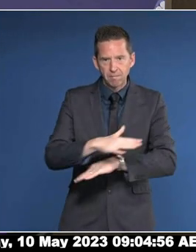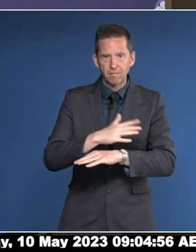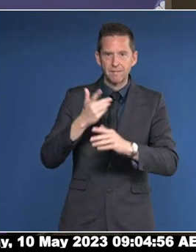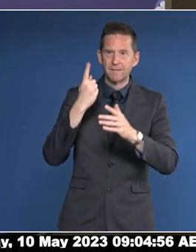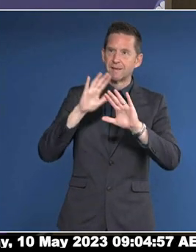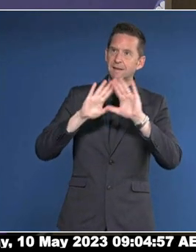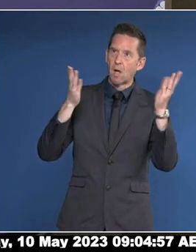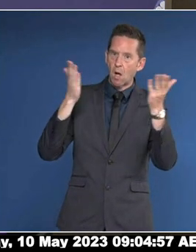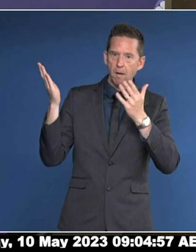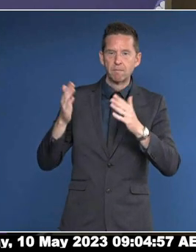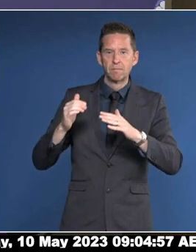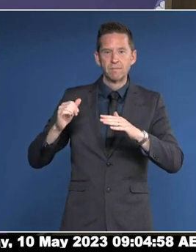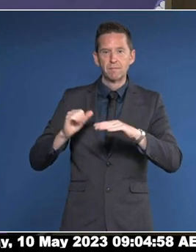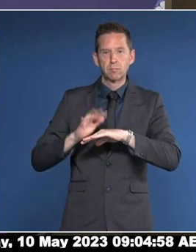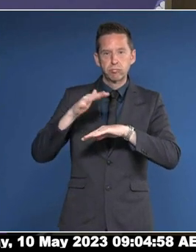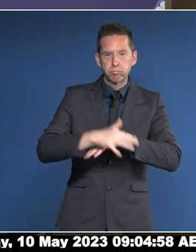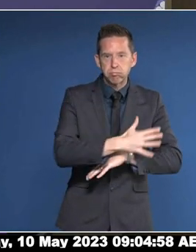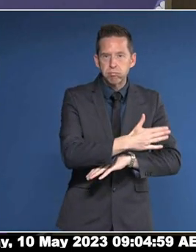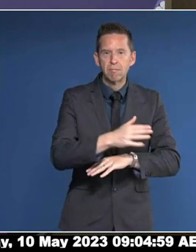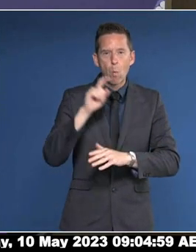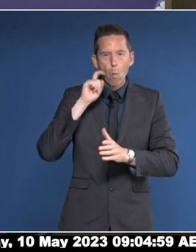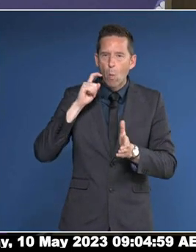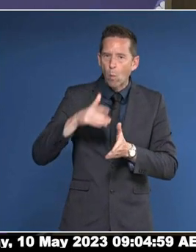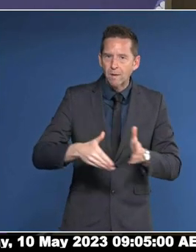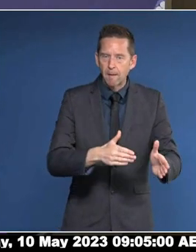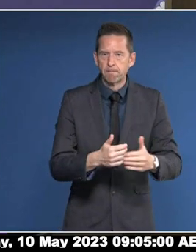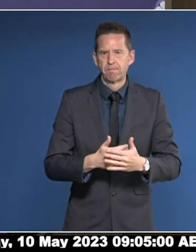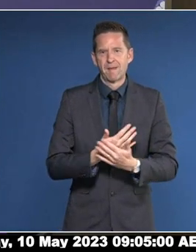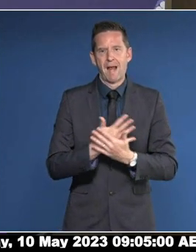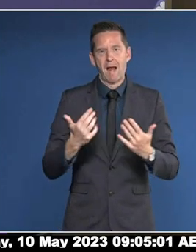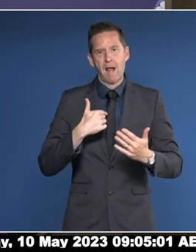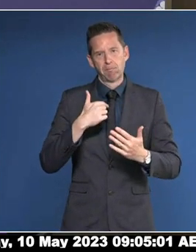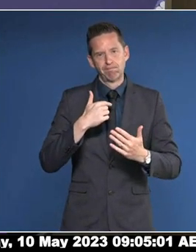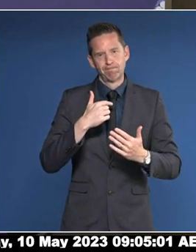We pay our deep respect to First Nations people here today and who are following this